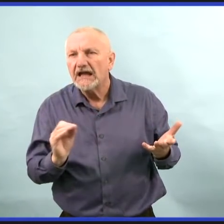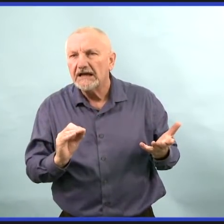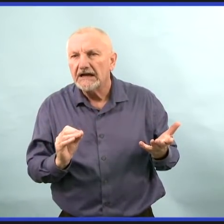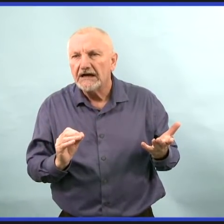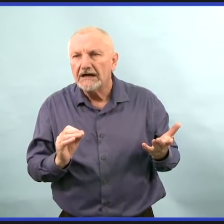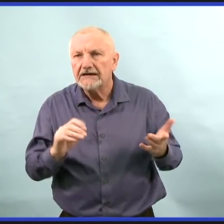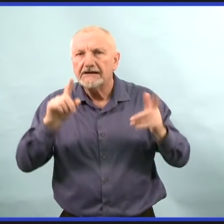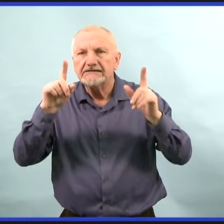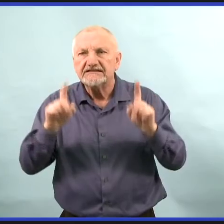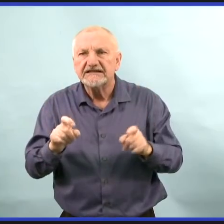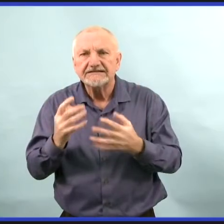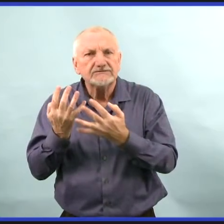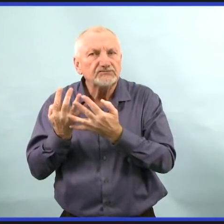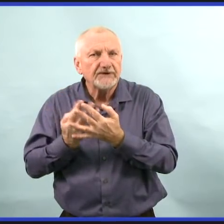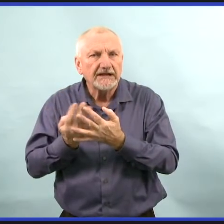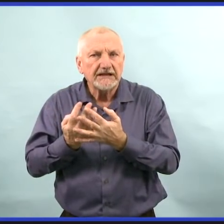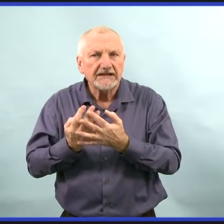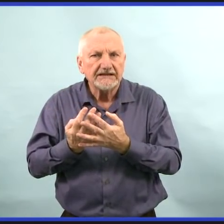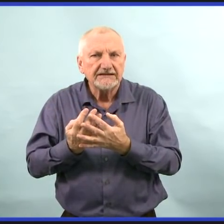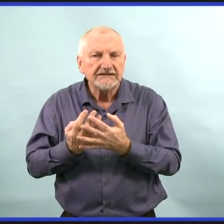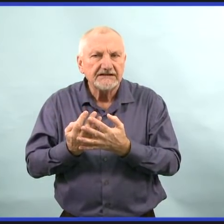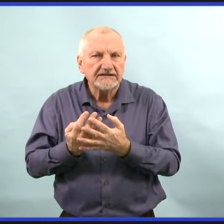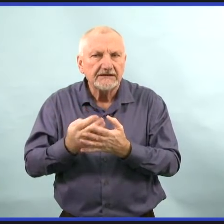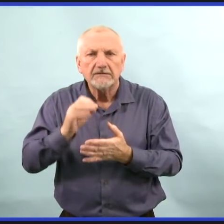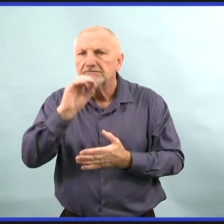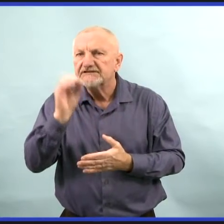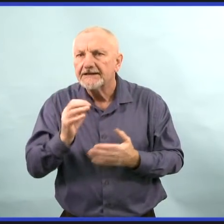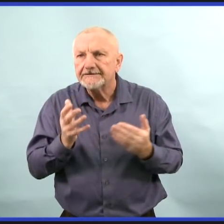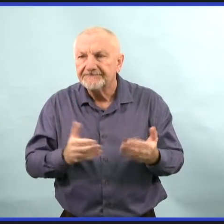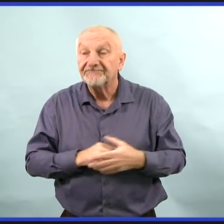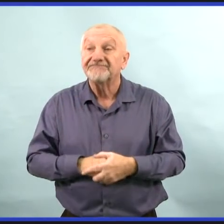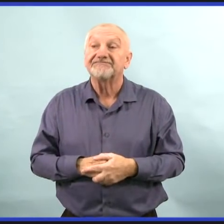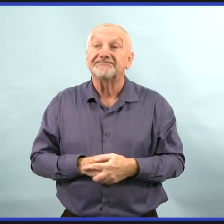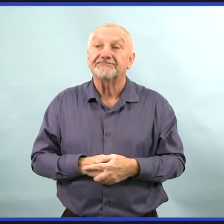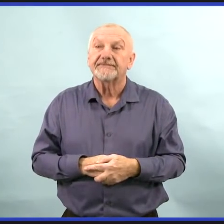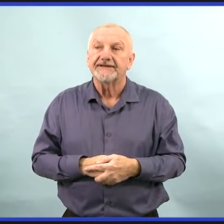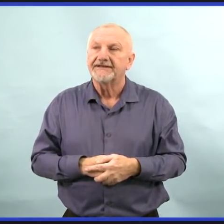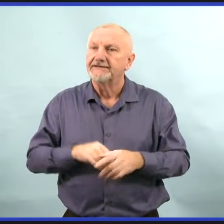that that varies over time and so it depends on the circumstances there so if we see a